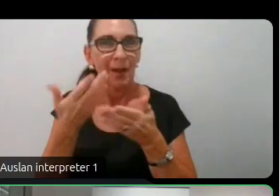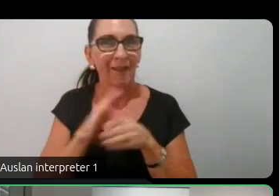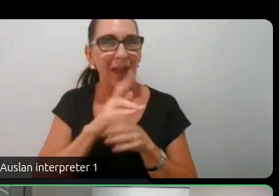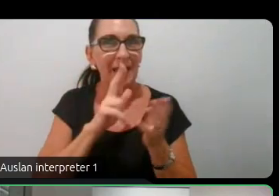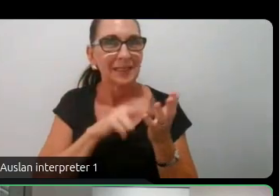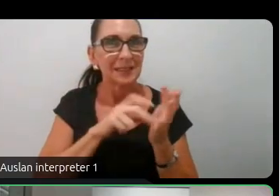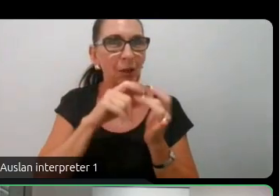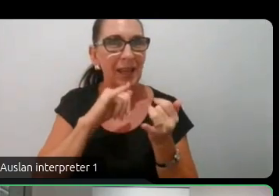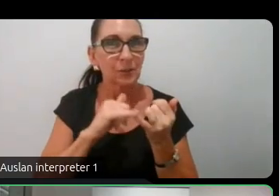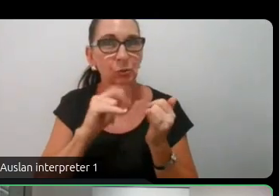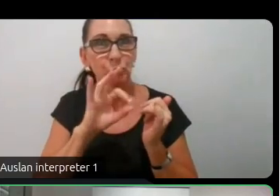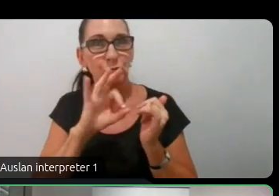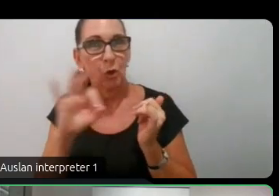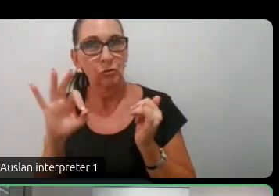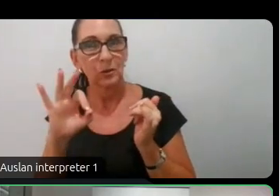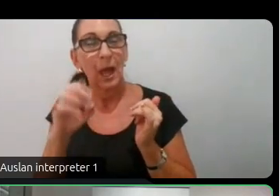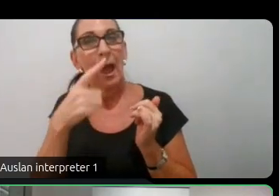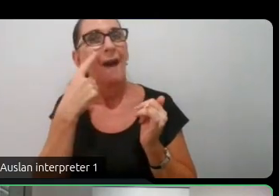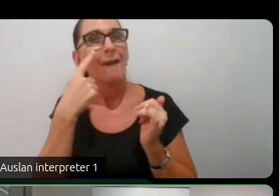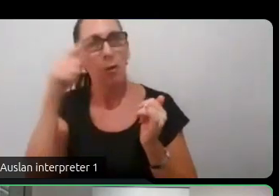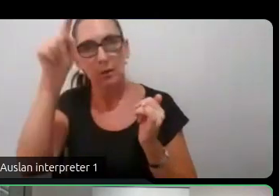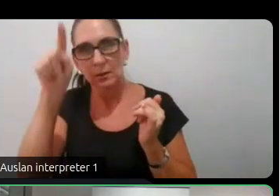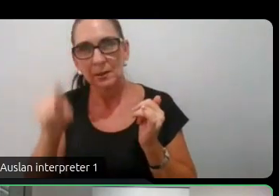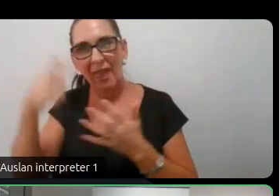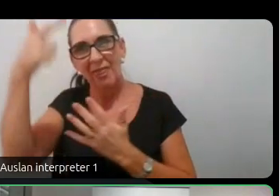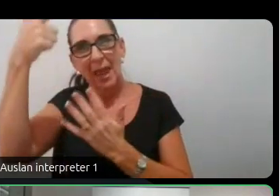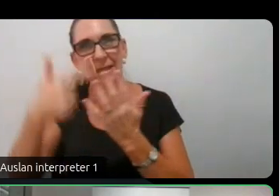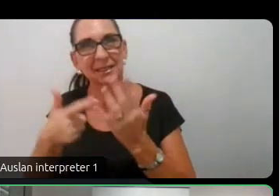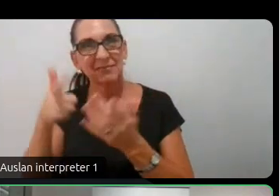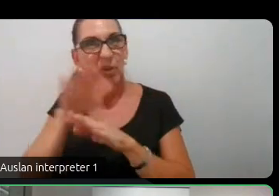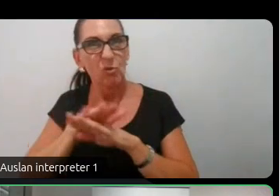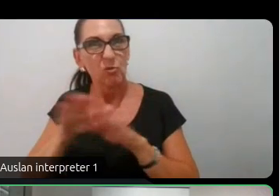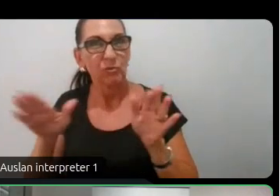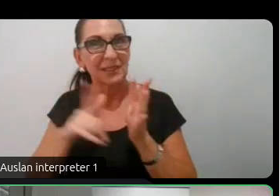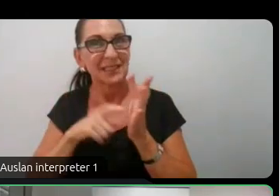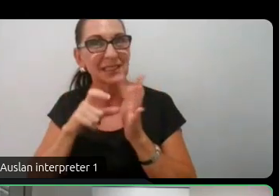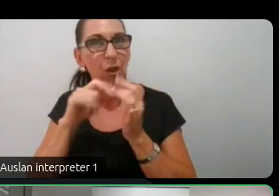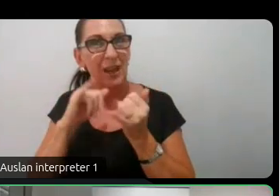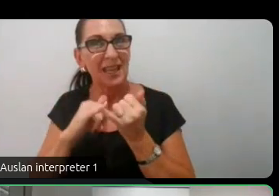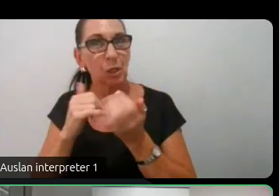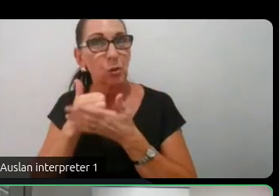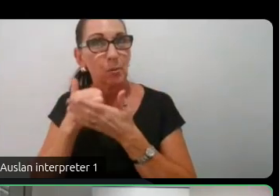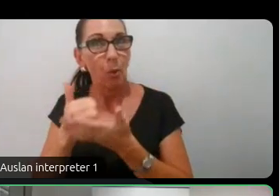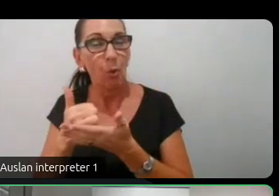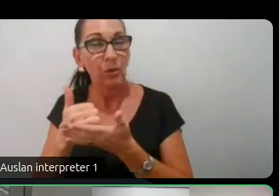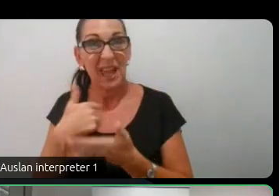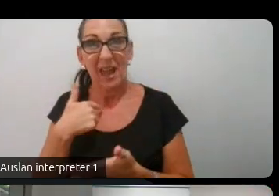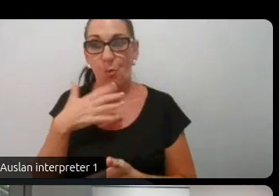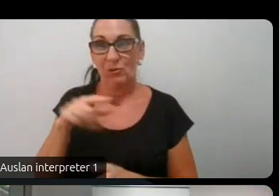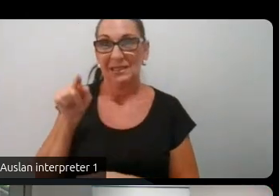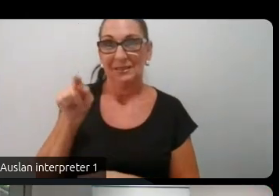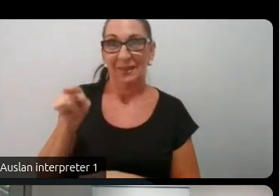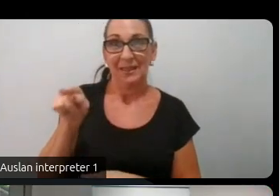list of what is not an NDIS support. If what you're seeking falls into not NDIS support, it